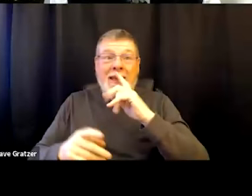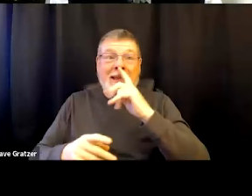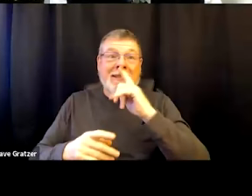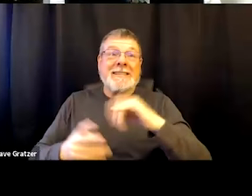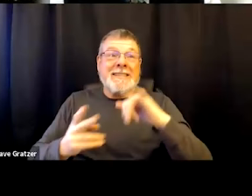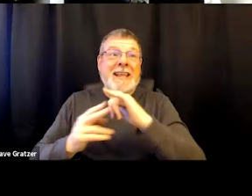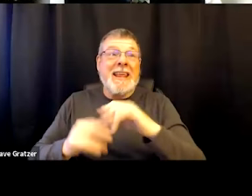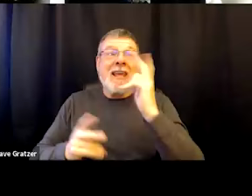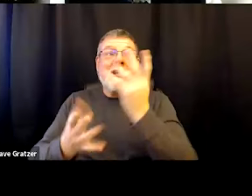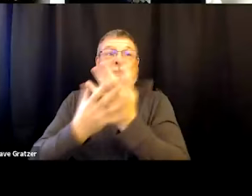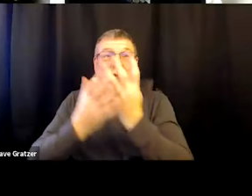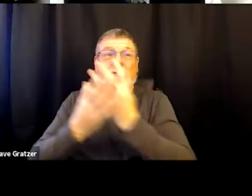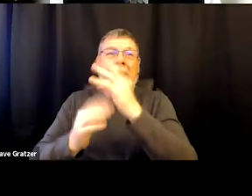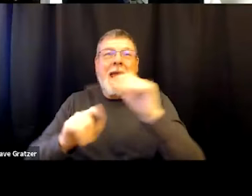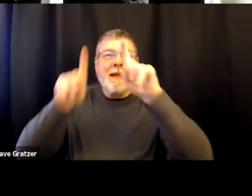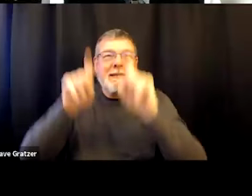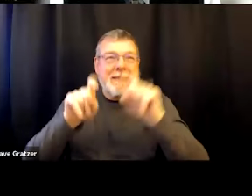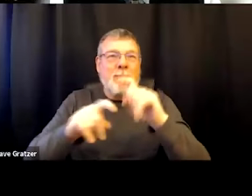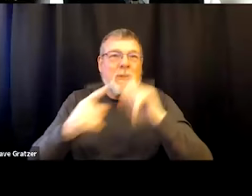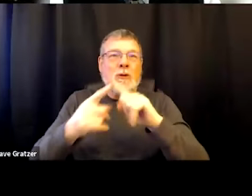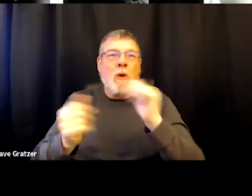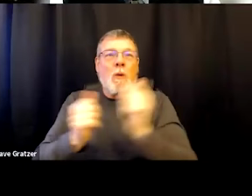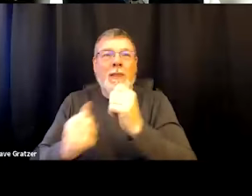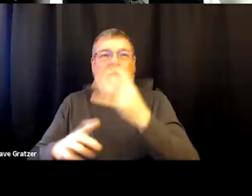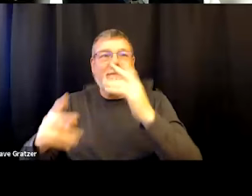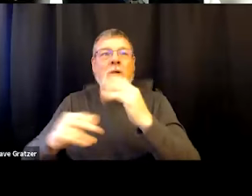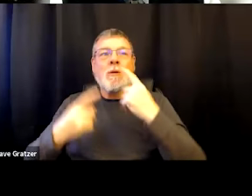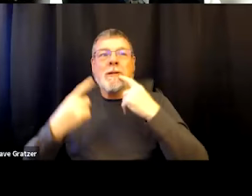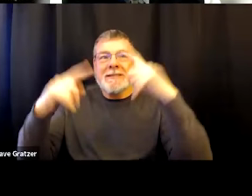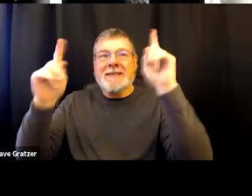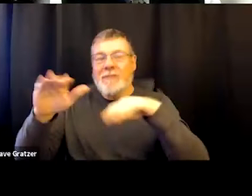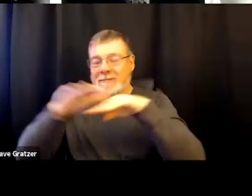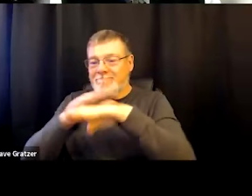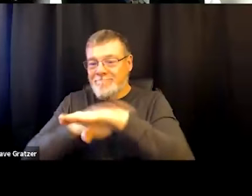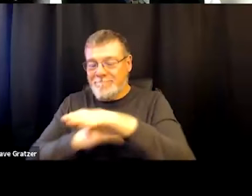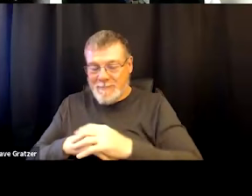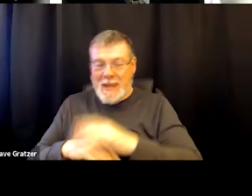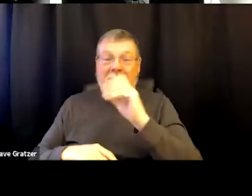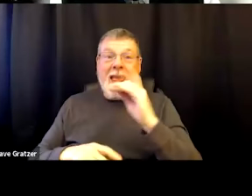for Substance Abuse Disorders to Support Successful Reentry. And our presenter today is Dr. Roger Peters